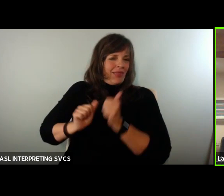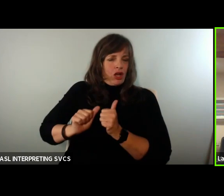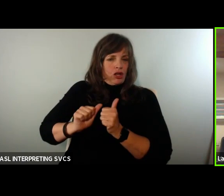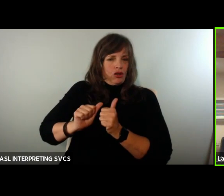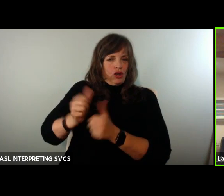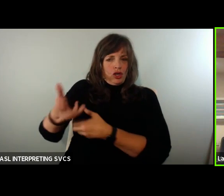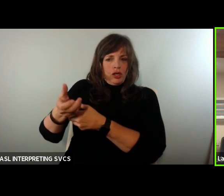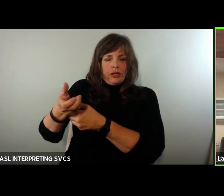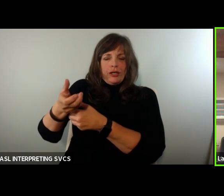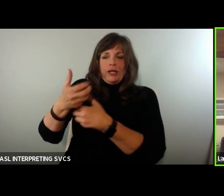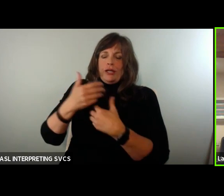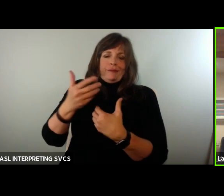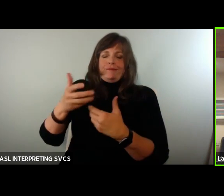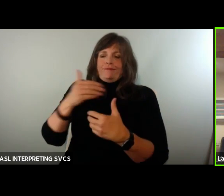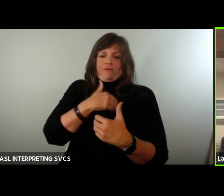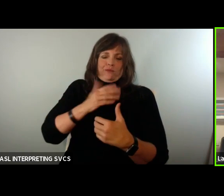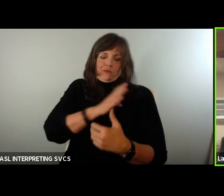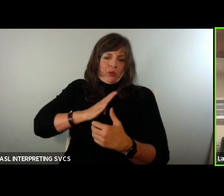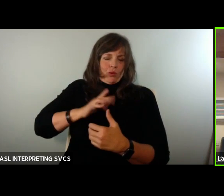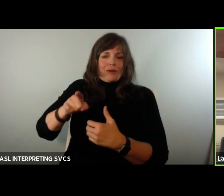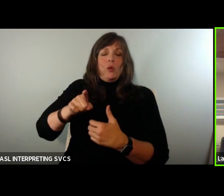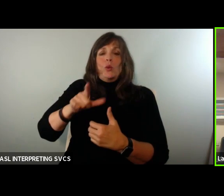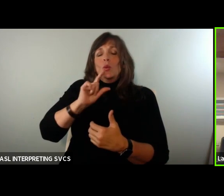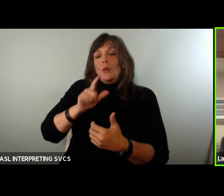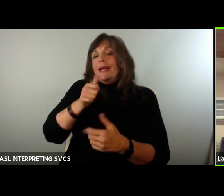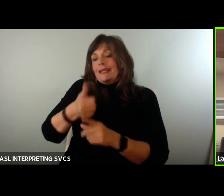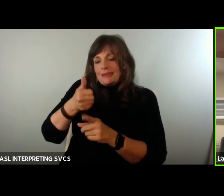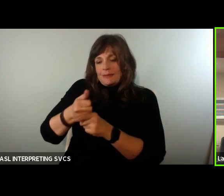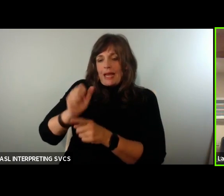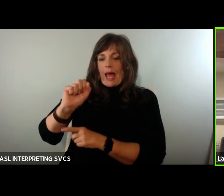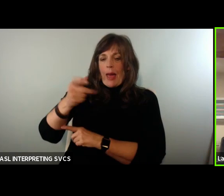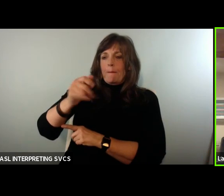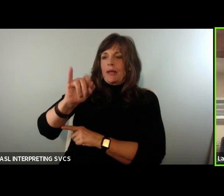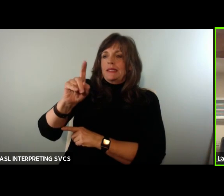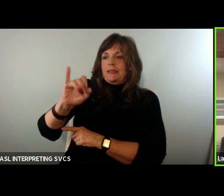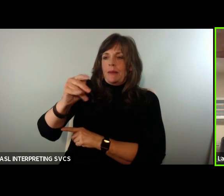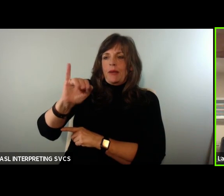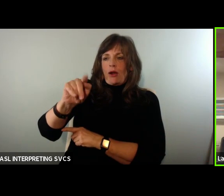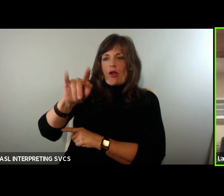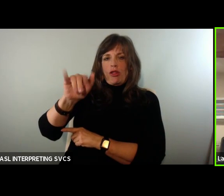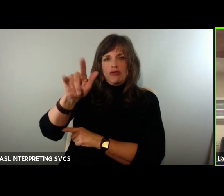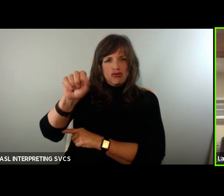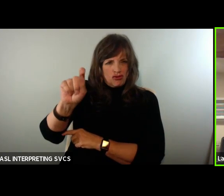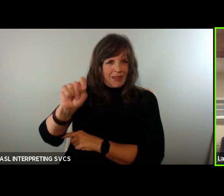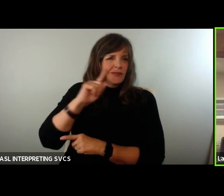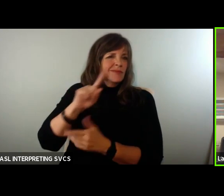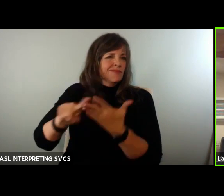Molly Quinlin Hayes from Arts Ready, joined us, and of course as did Greg Reiner from the NEA.